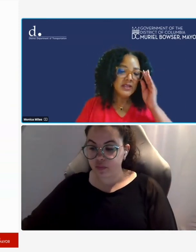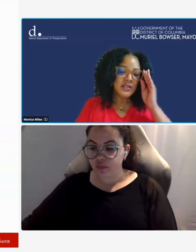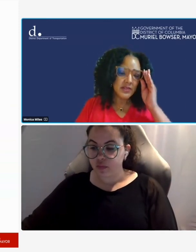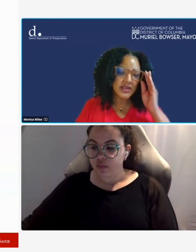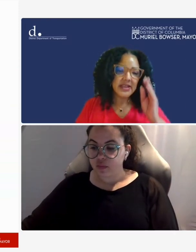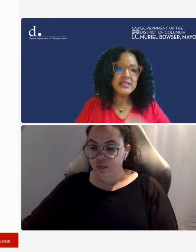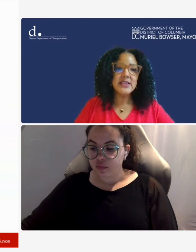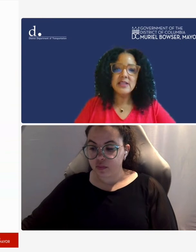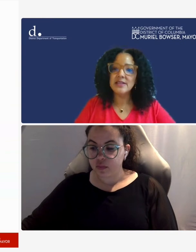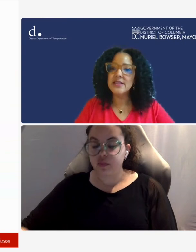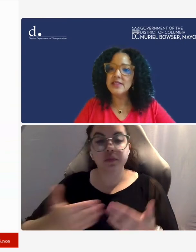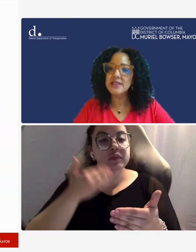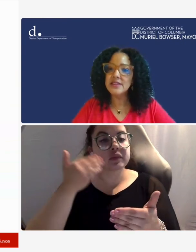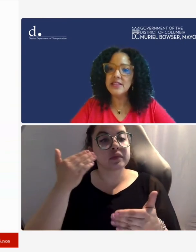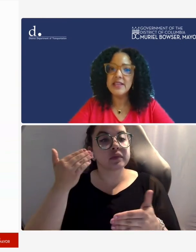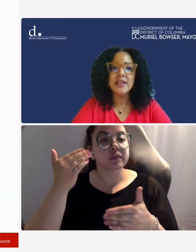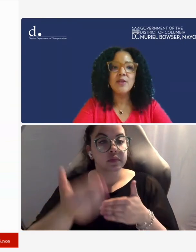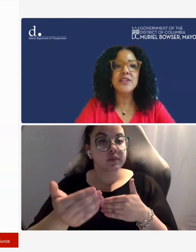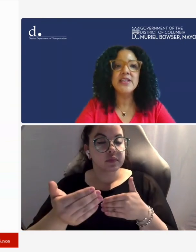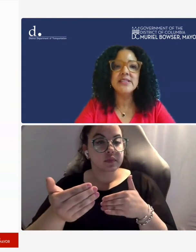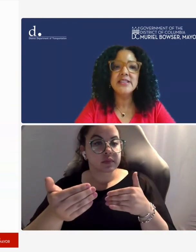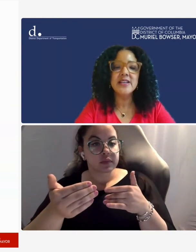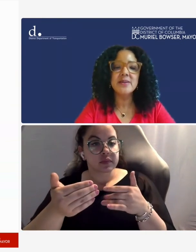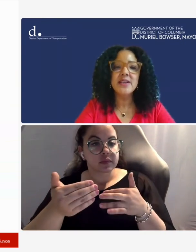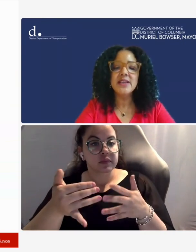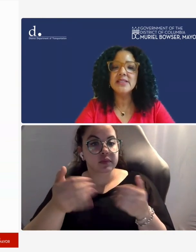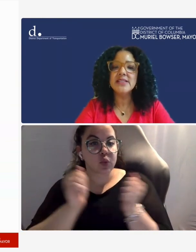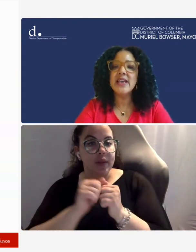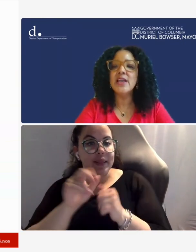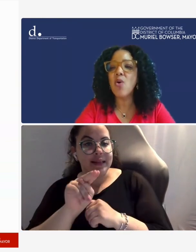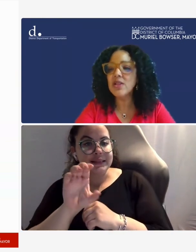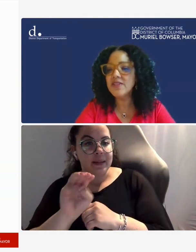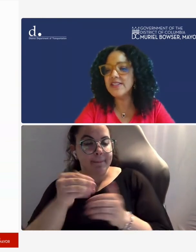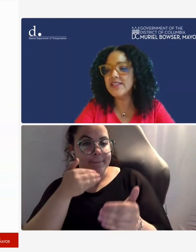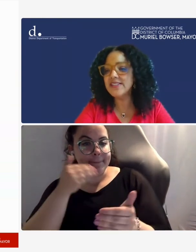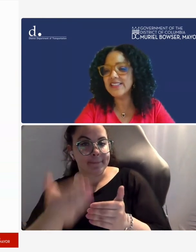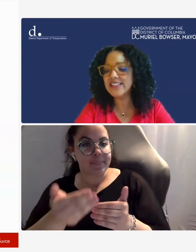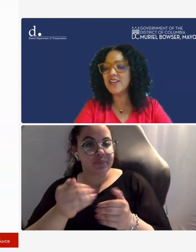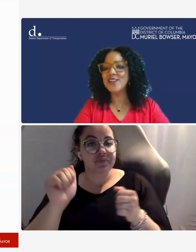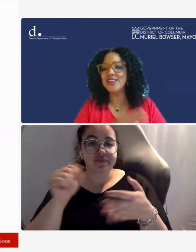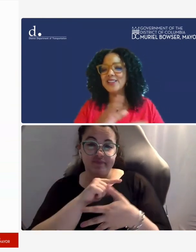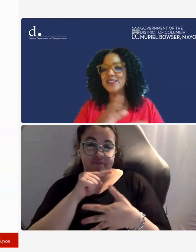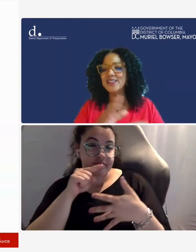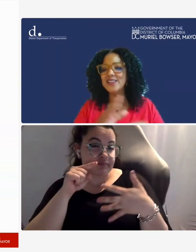so the next thing with the ncm is that all of these things it's kind of like a little integrated